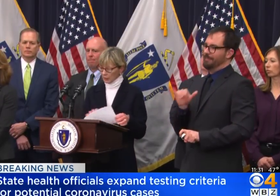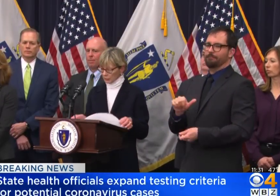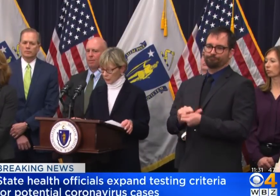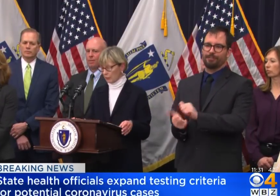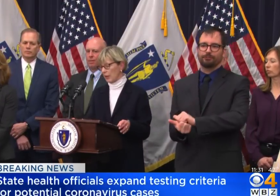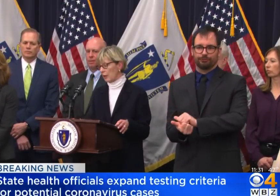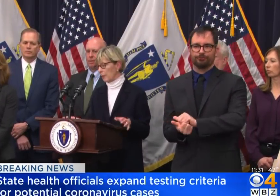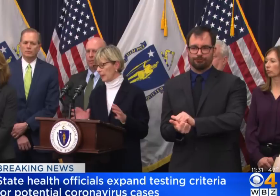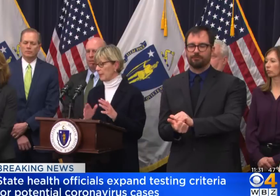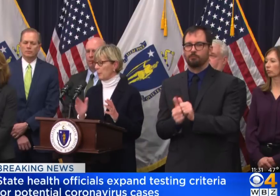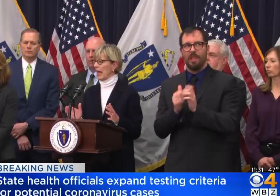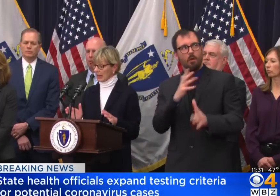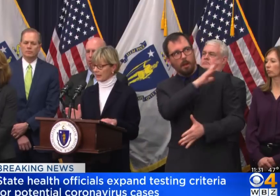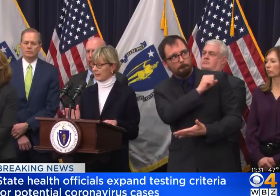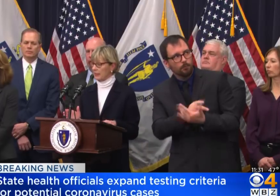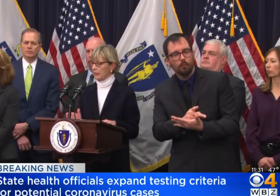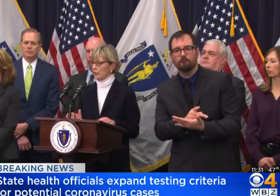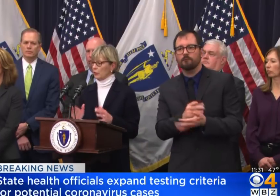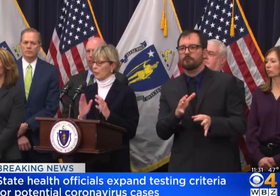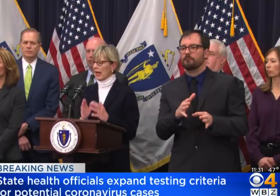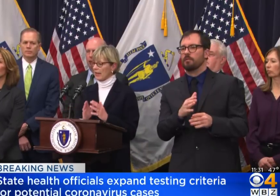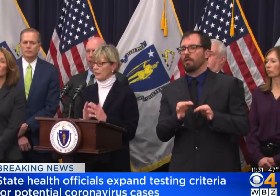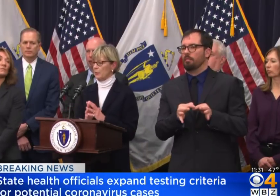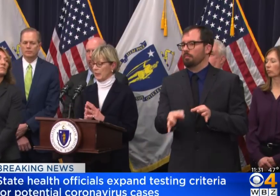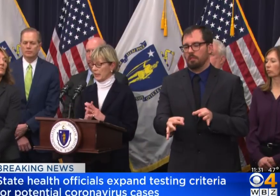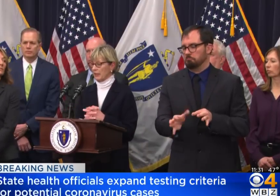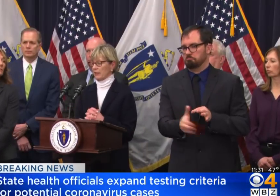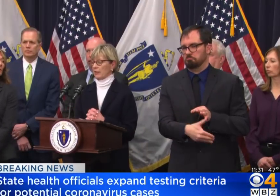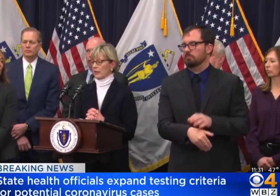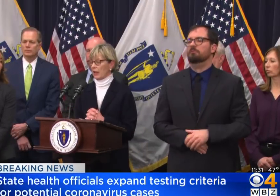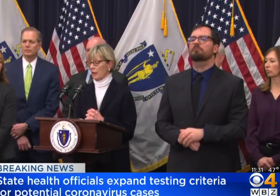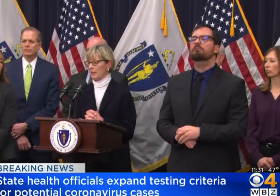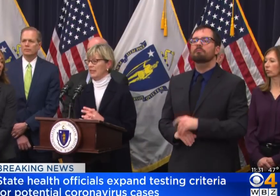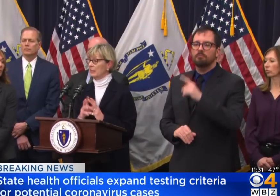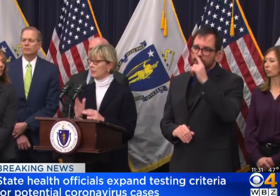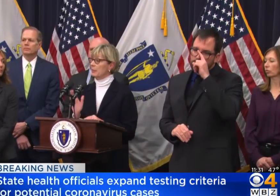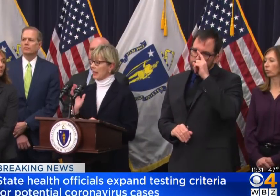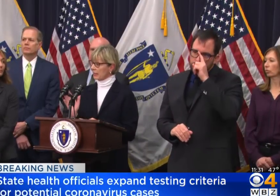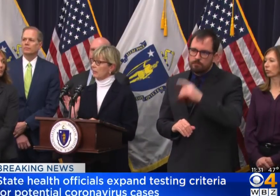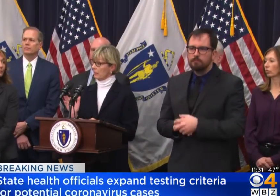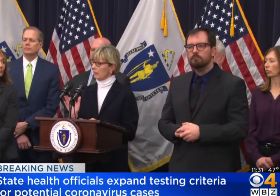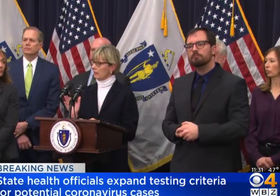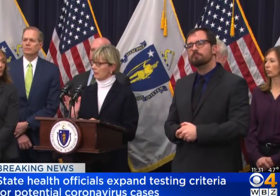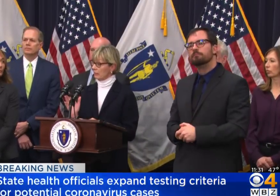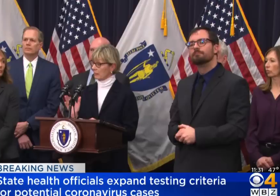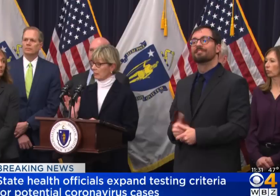THE SPECIMEN MINUTE. THAT IS, I THINK, SIGNIFICANT FOR THE CLINICIANS ON THE FRONT